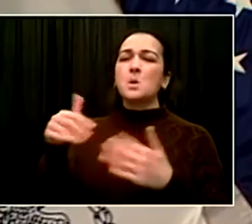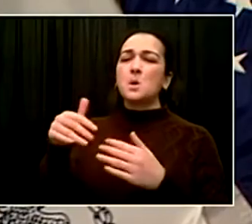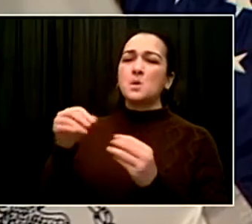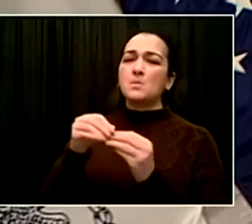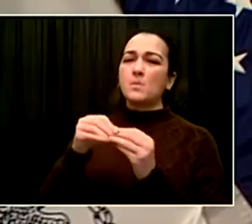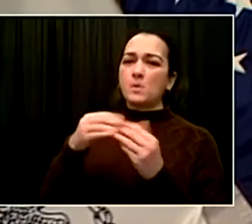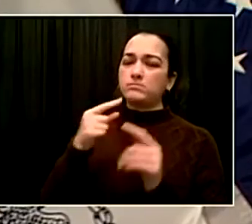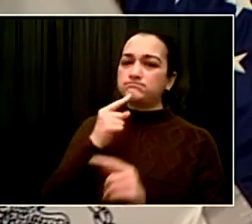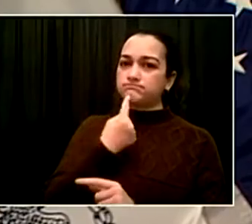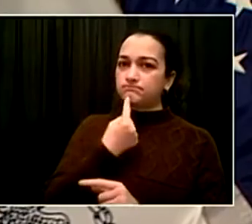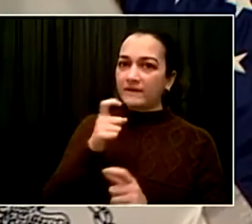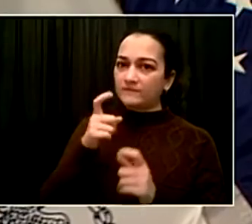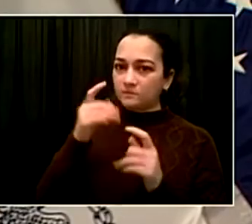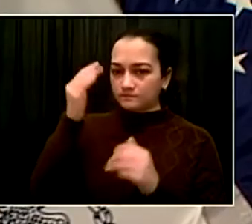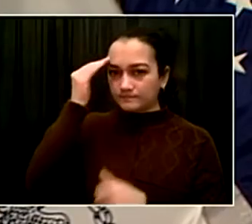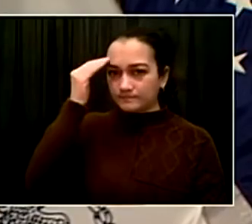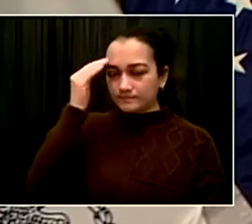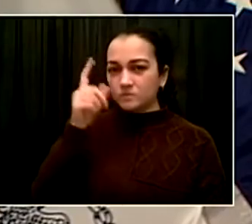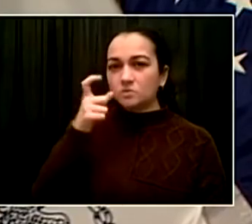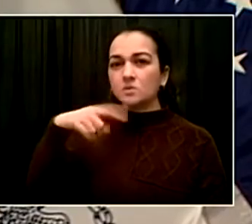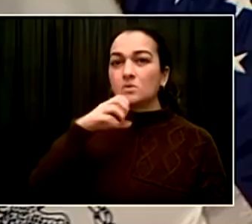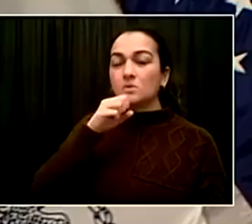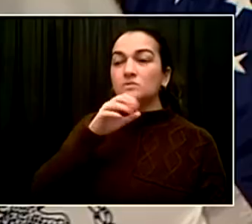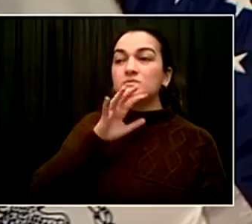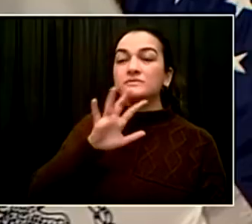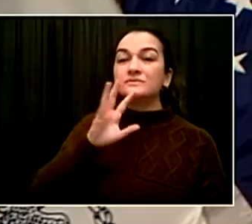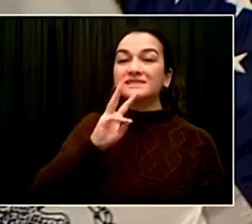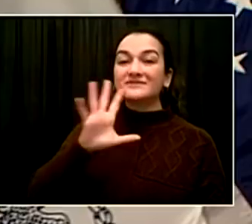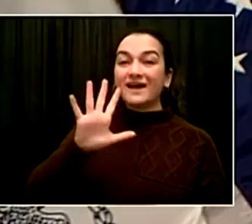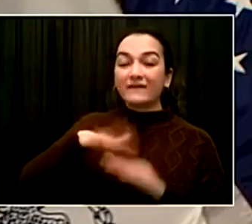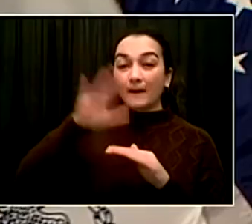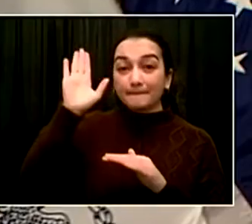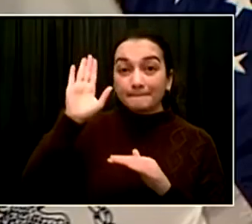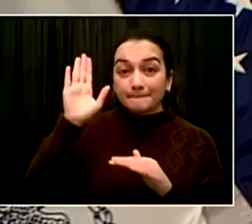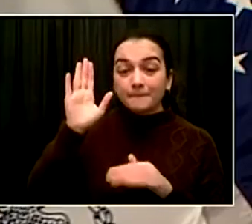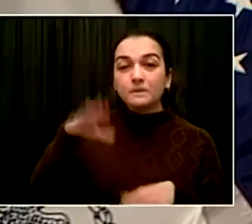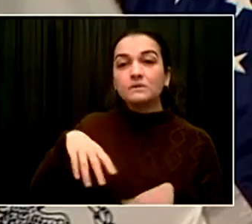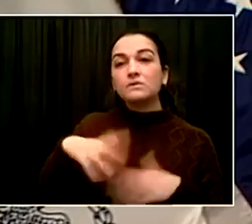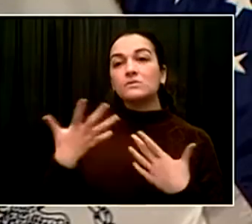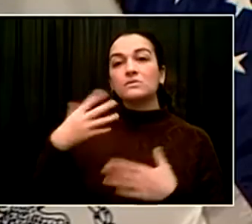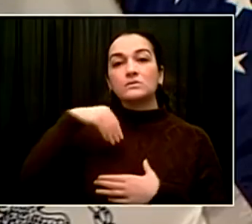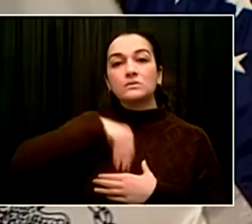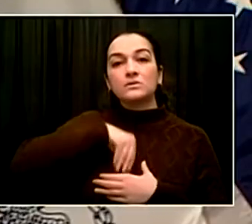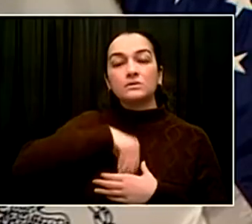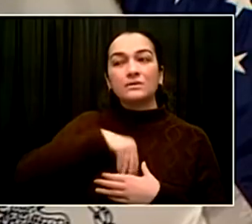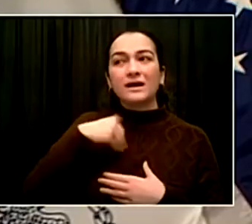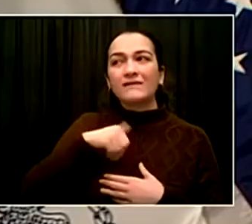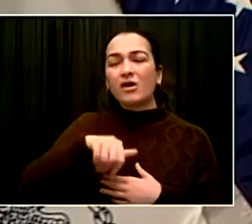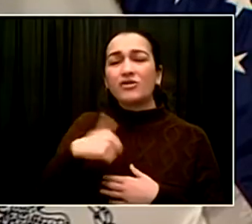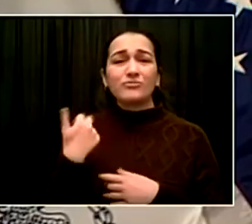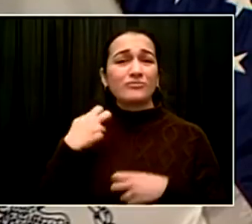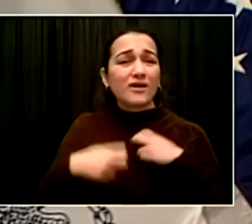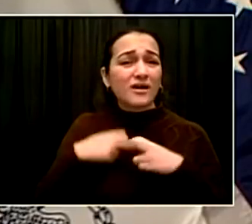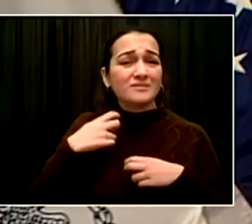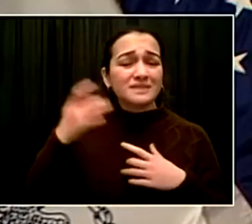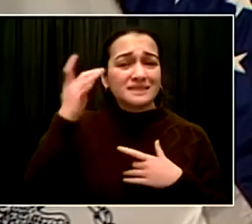IF YOU'RE OVER 65, IF YOU ARE SOMEONE WITH SERIOUS PREEXISTING CONDITIONS WE'RE